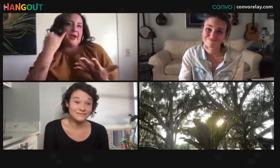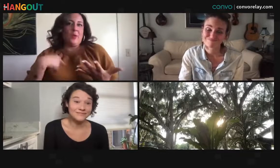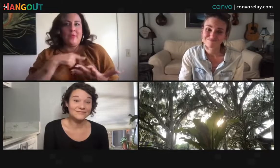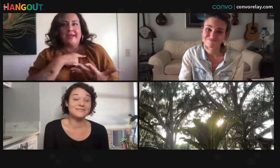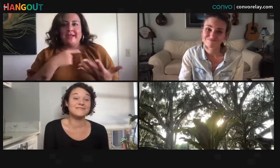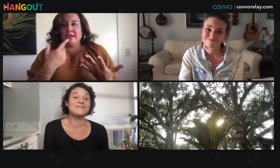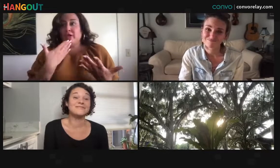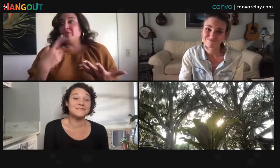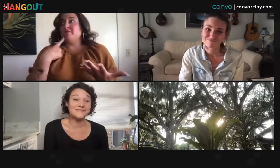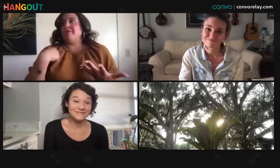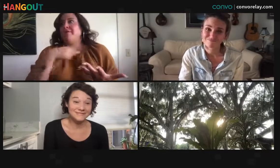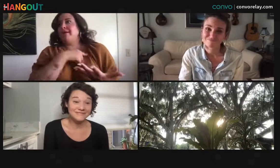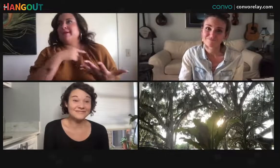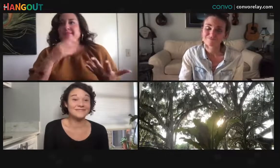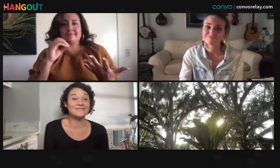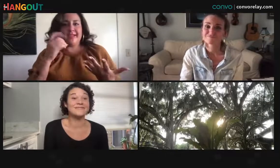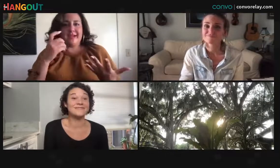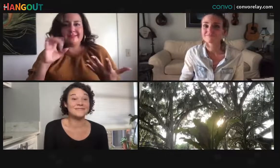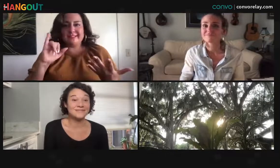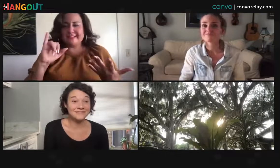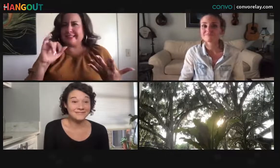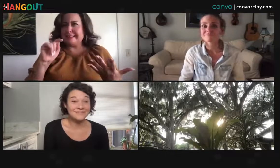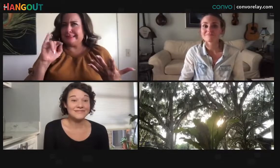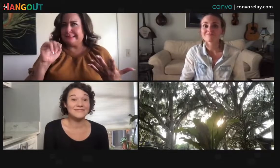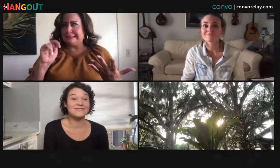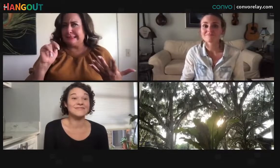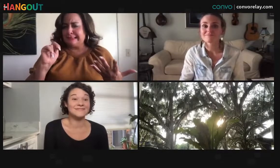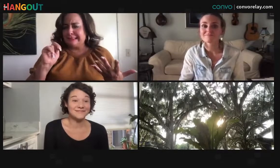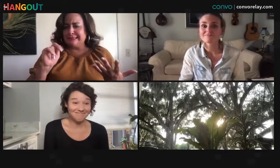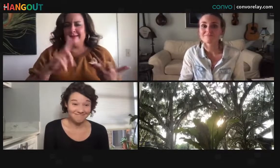exist that gives you something just like